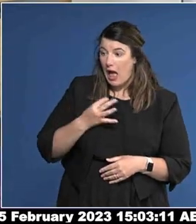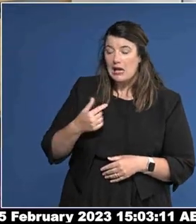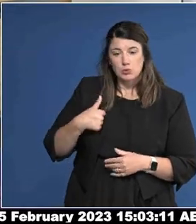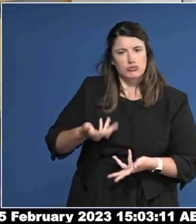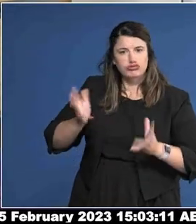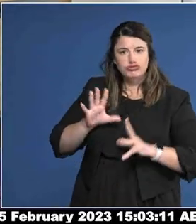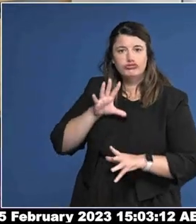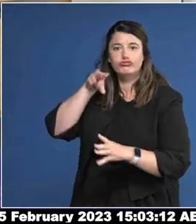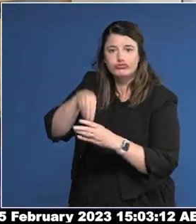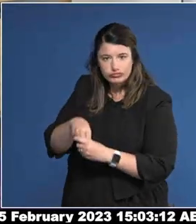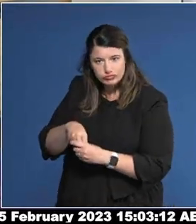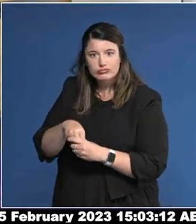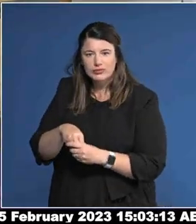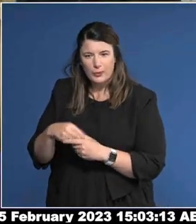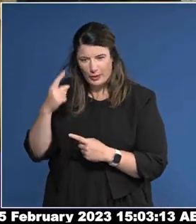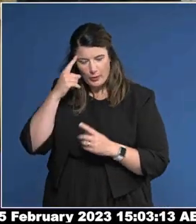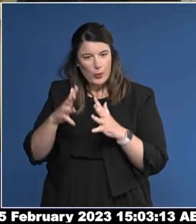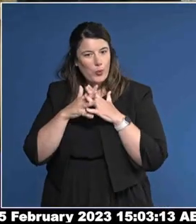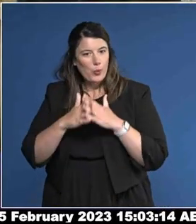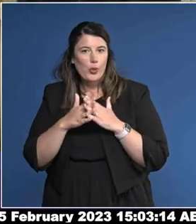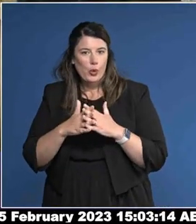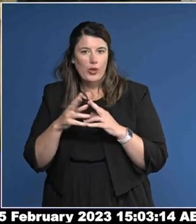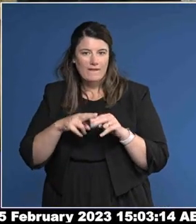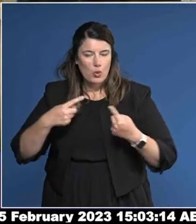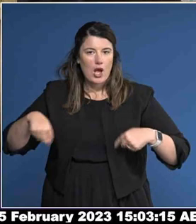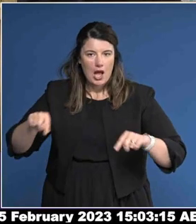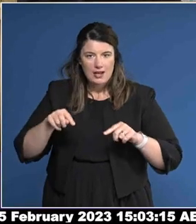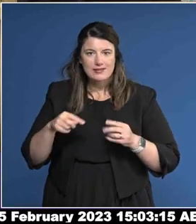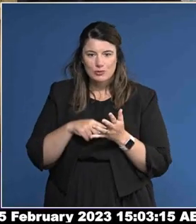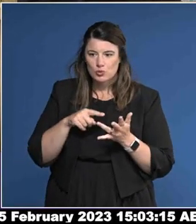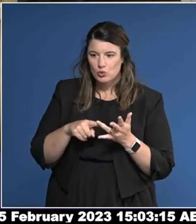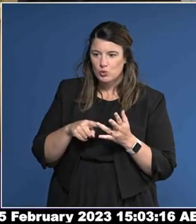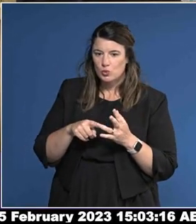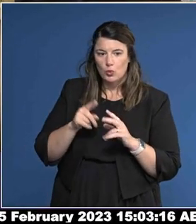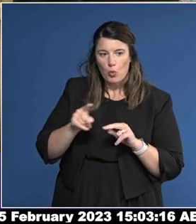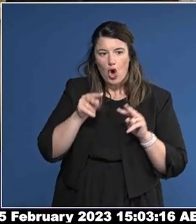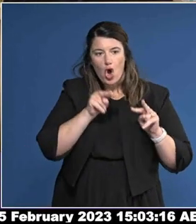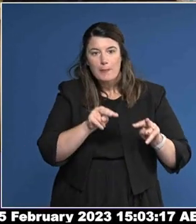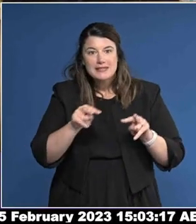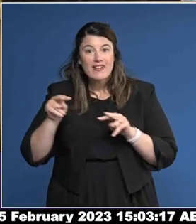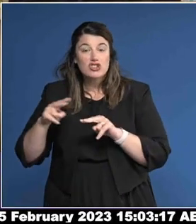that a very beneficial experience in regards to the observations that the Commissioner made in relation to our service.